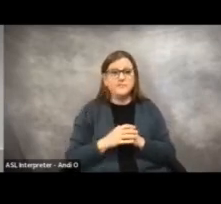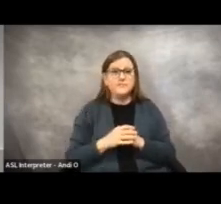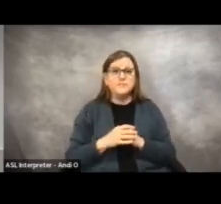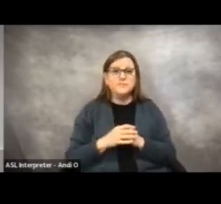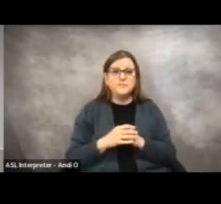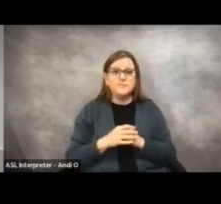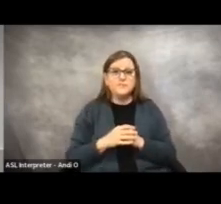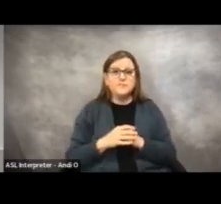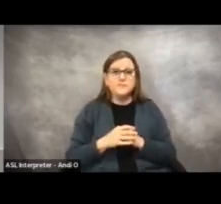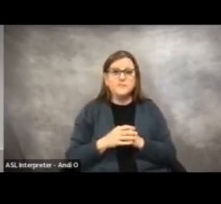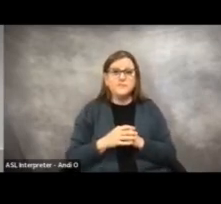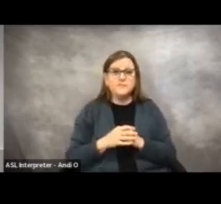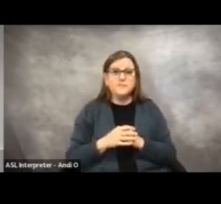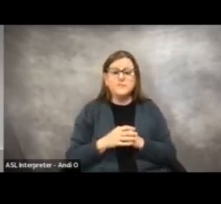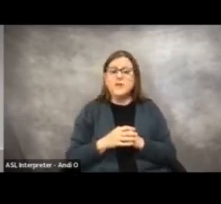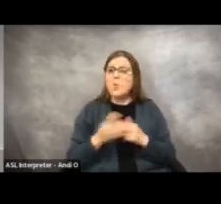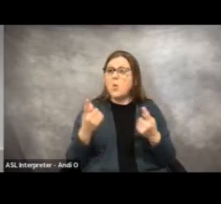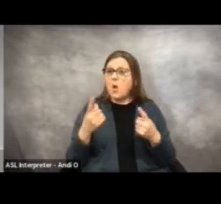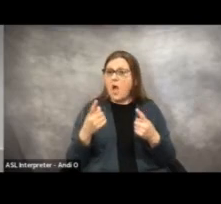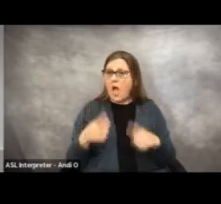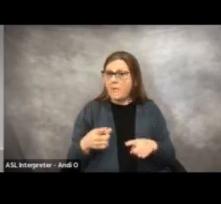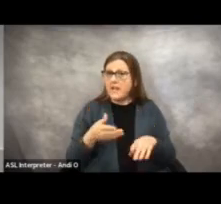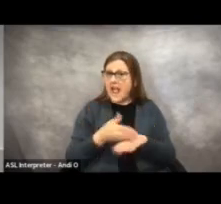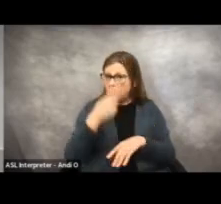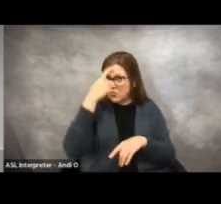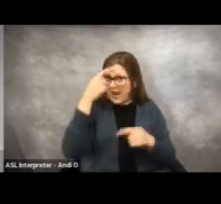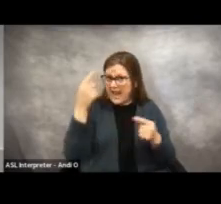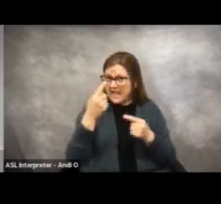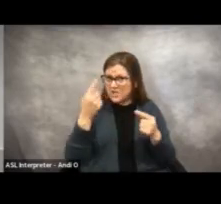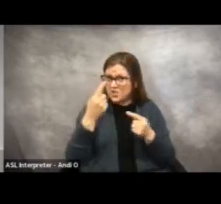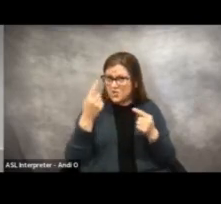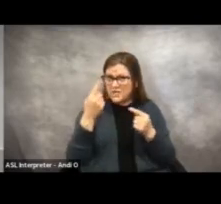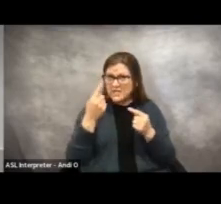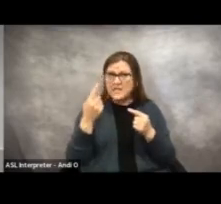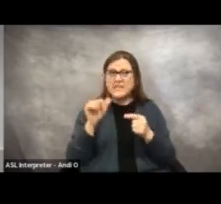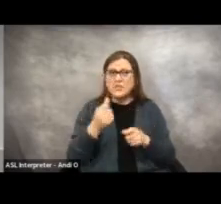After a brain injury, a parenting may be impacted in such a way that can lead to